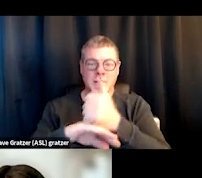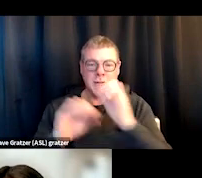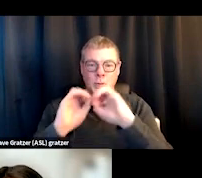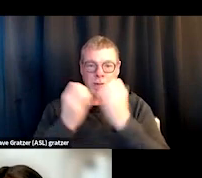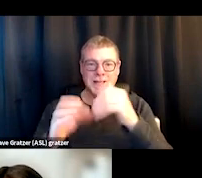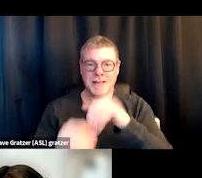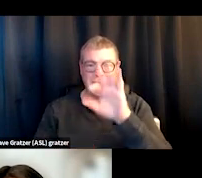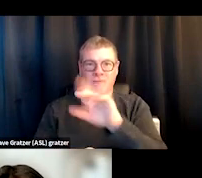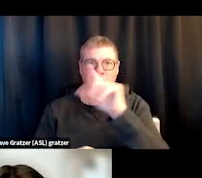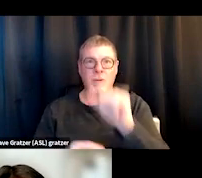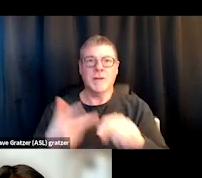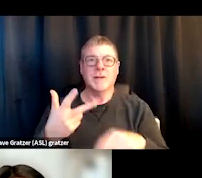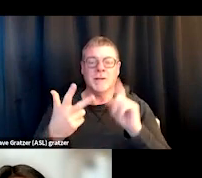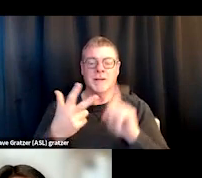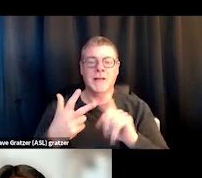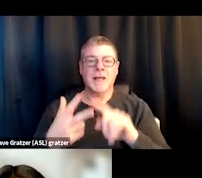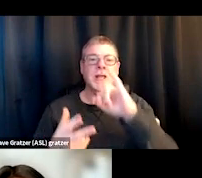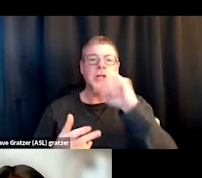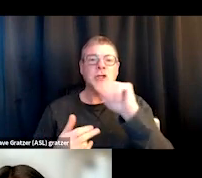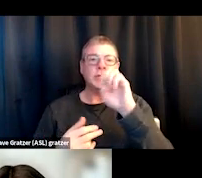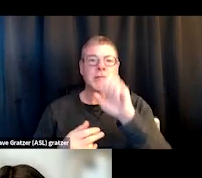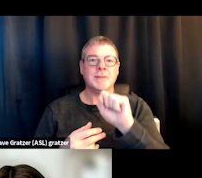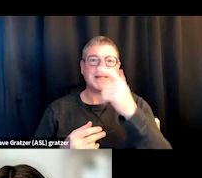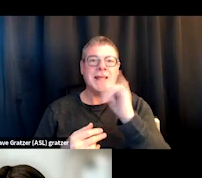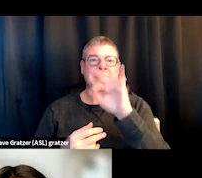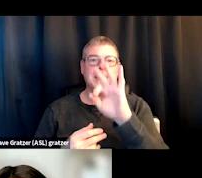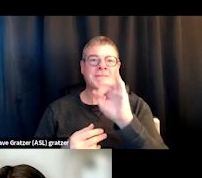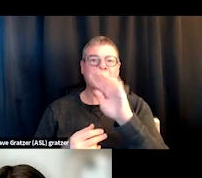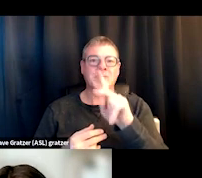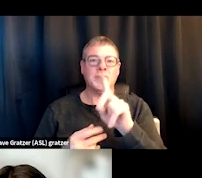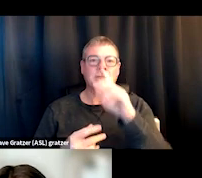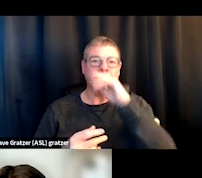We have James Ginsburg with Recovery Works in Colorado,